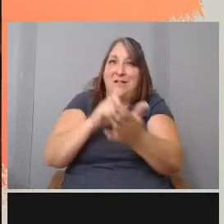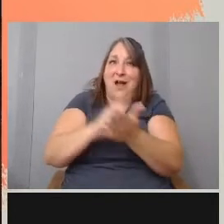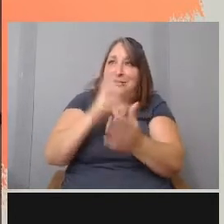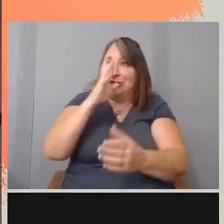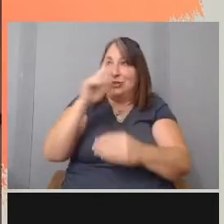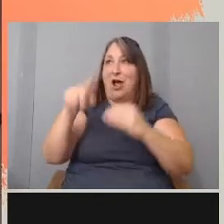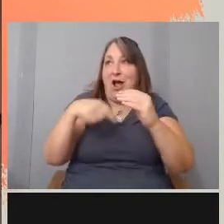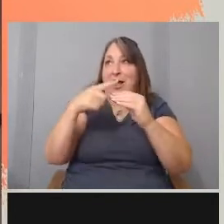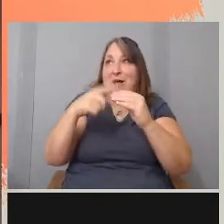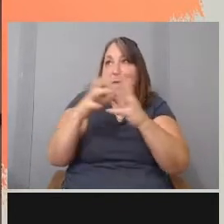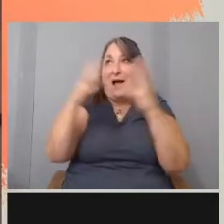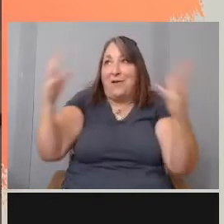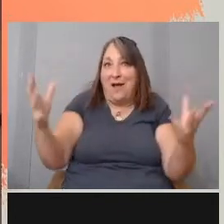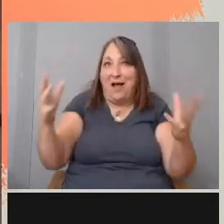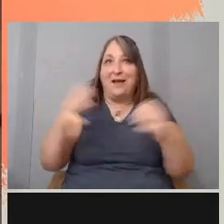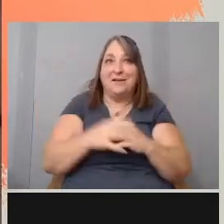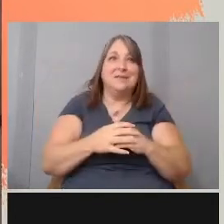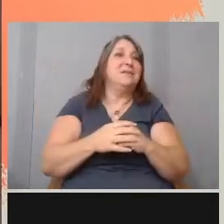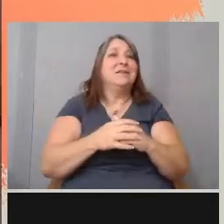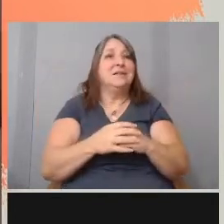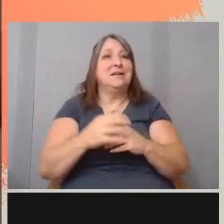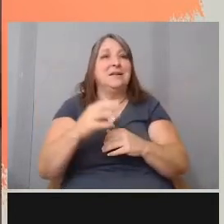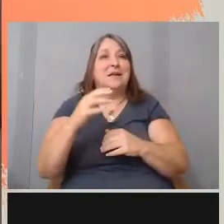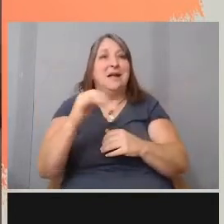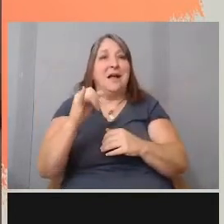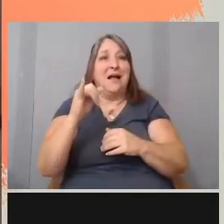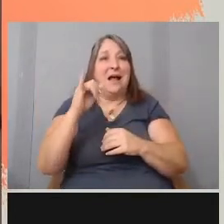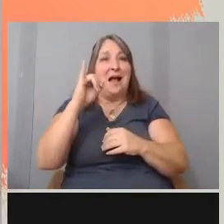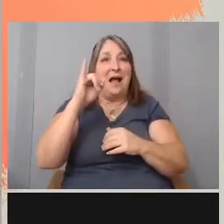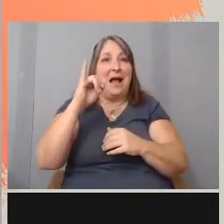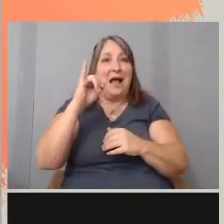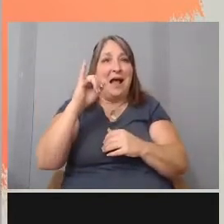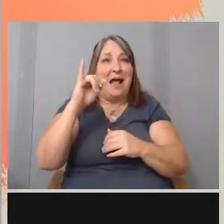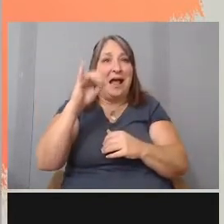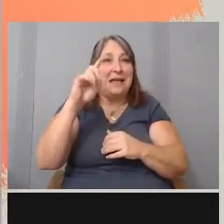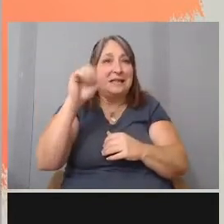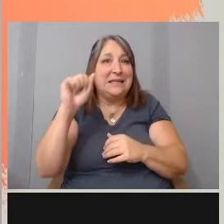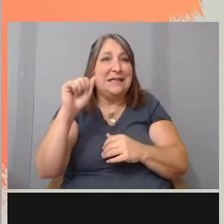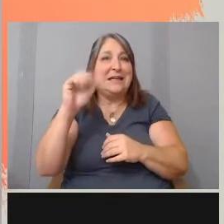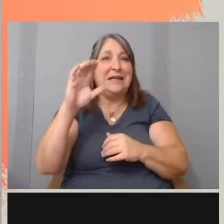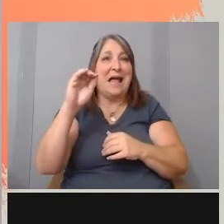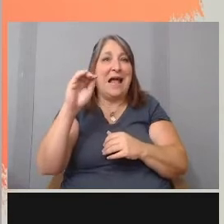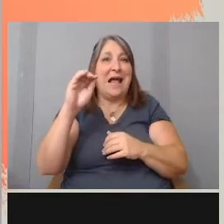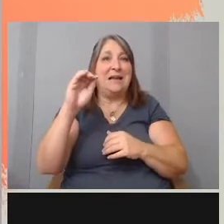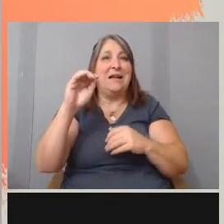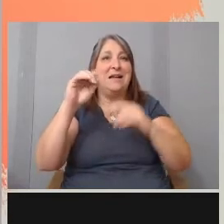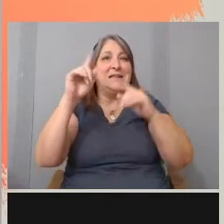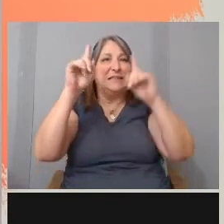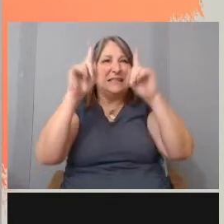IVF and PGD, those are certainly some options to test the embryo.